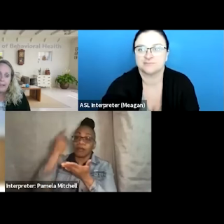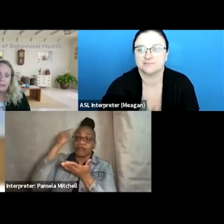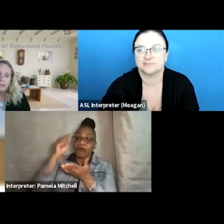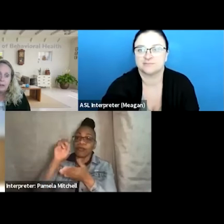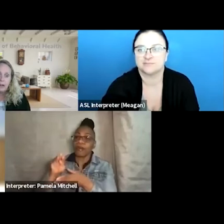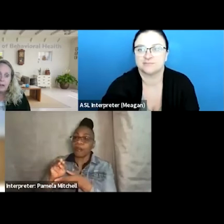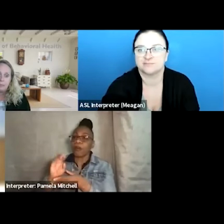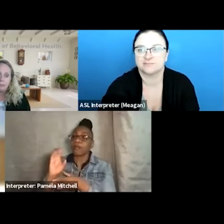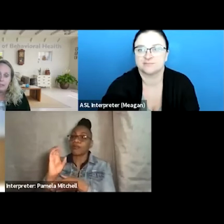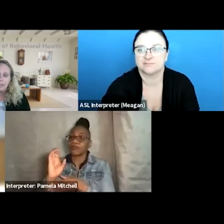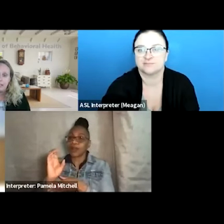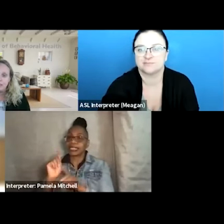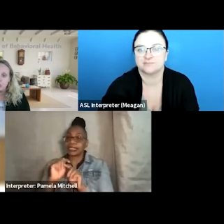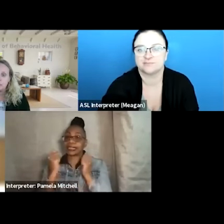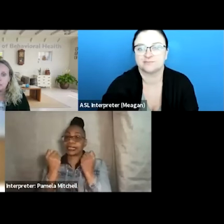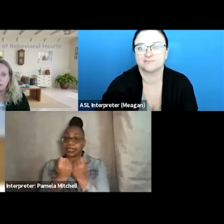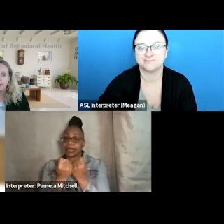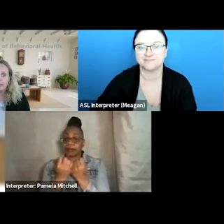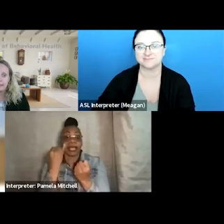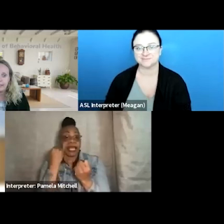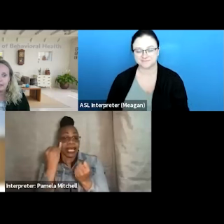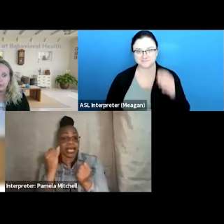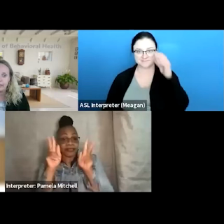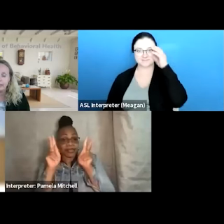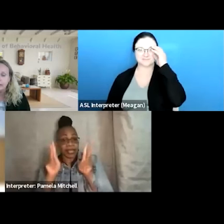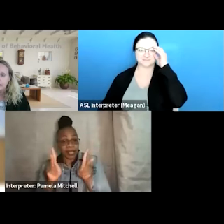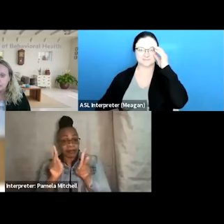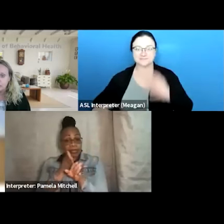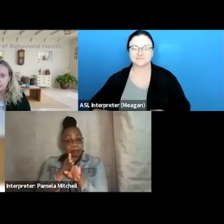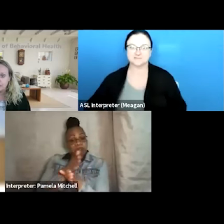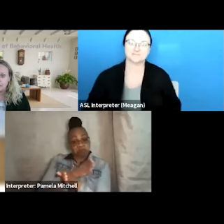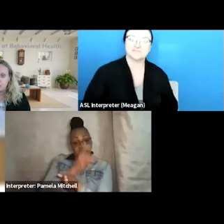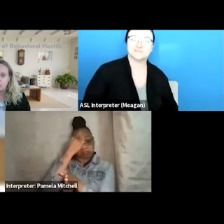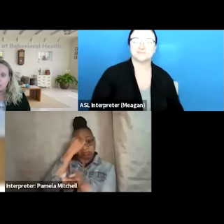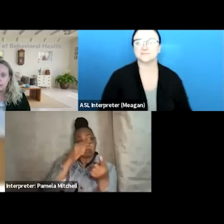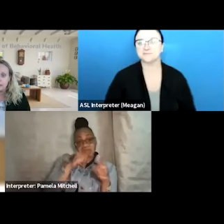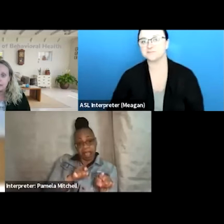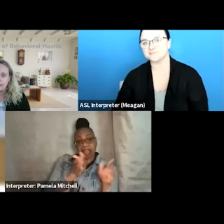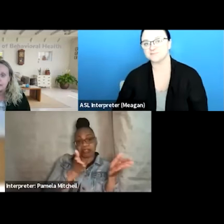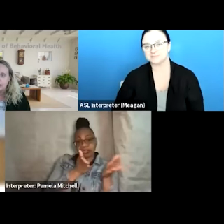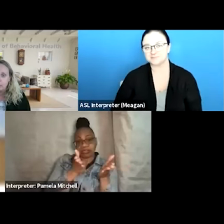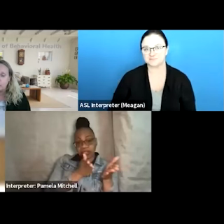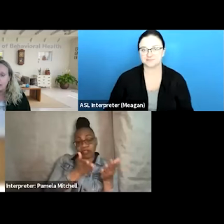And then, if the individual has previously agreed to services through mobile crisis,